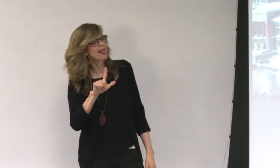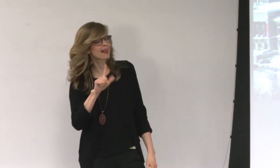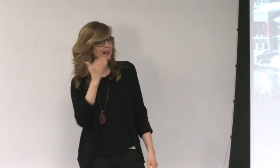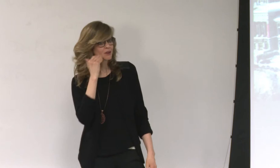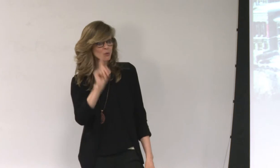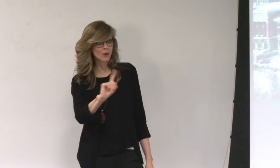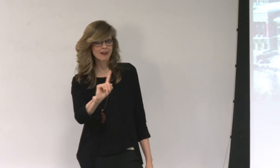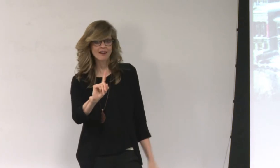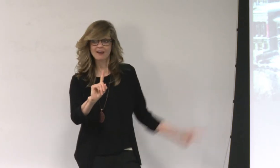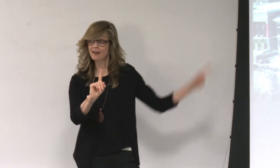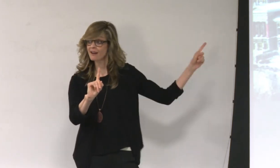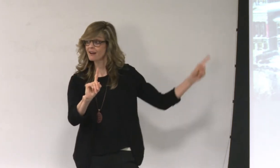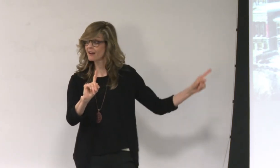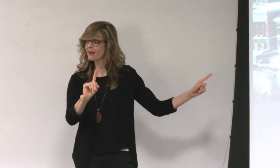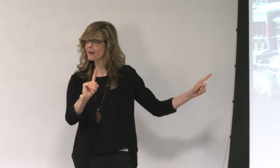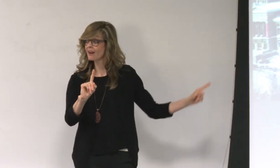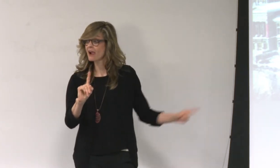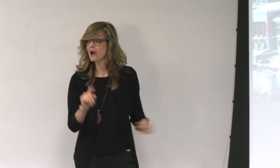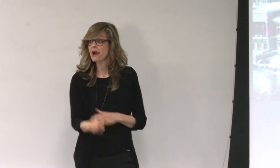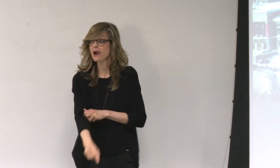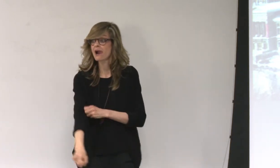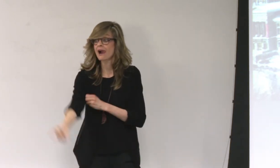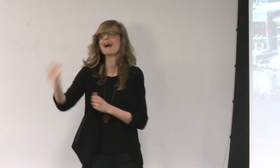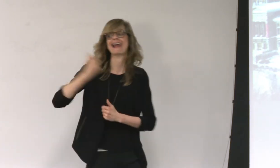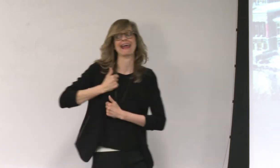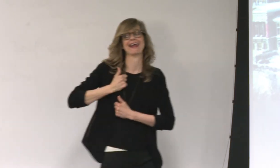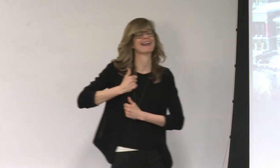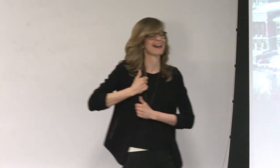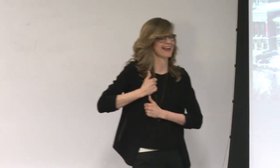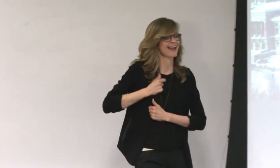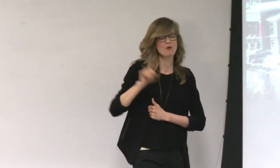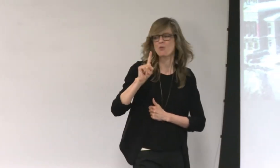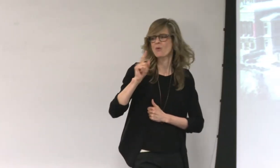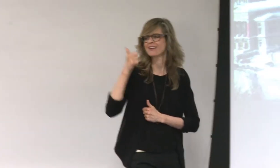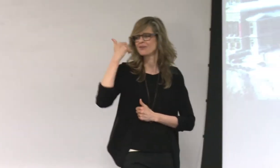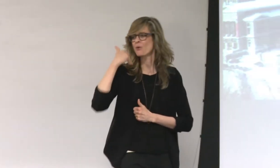AT MCGILL UNIVERSITY. IN CANADA.